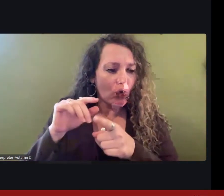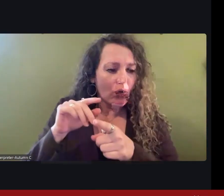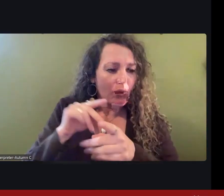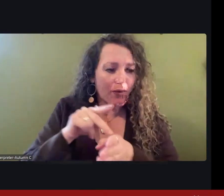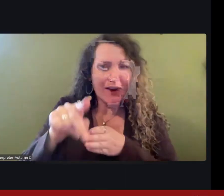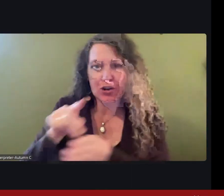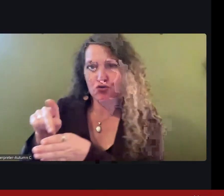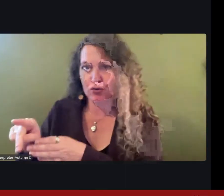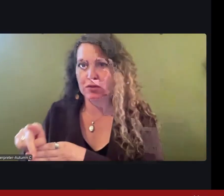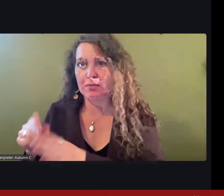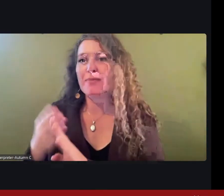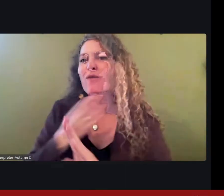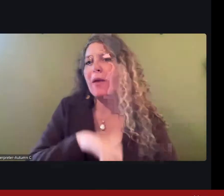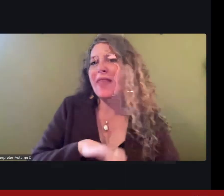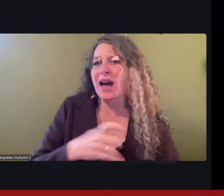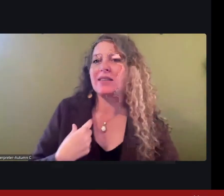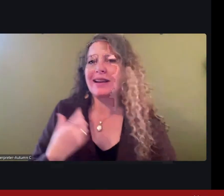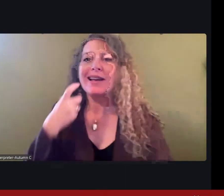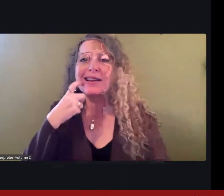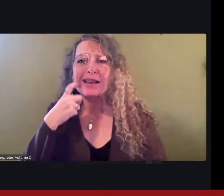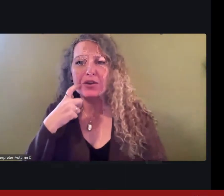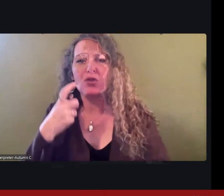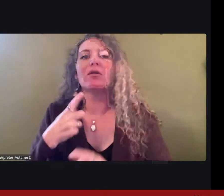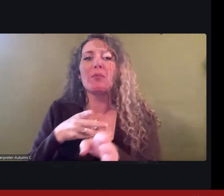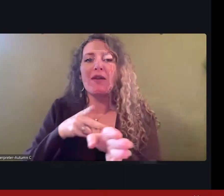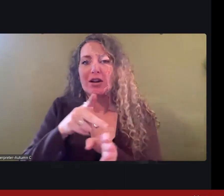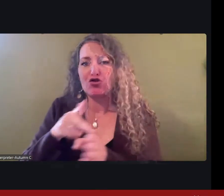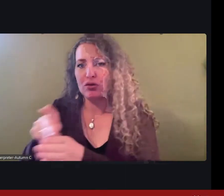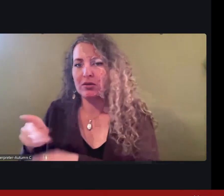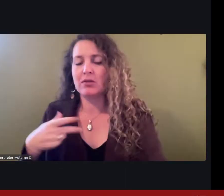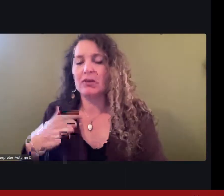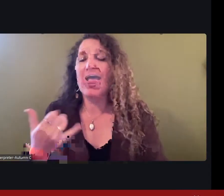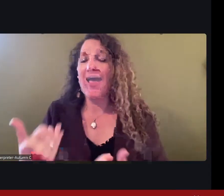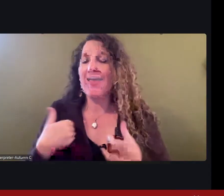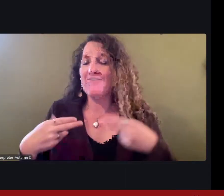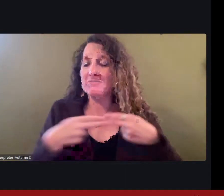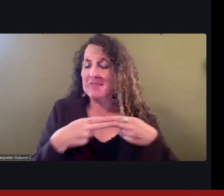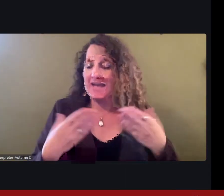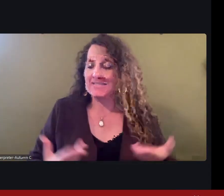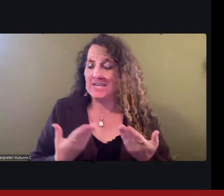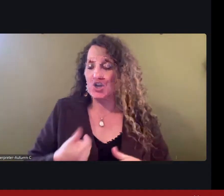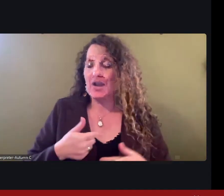that dental professionals. I do have some slides here that I'm going to share. Um,